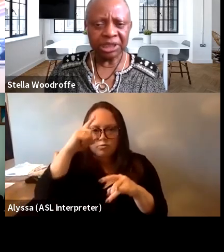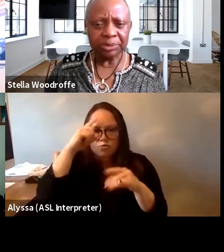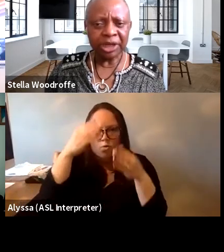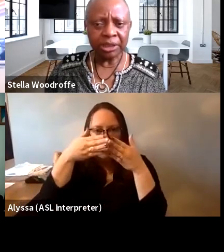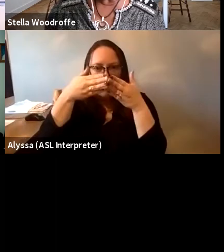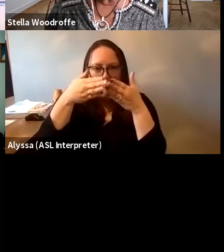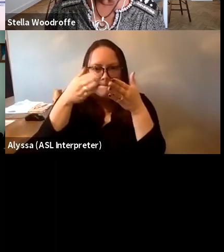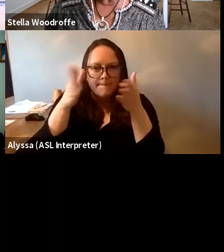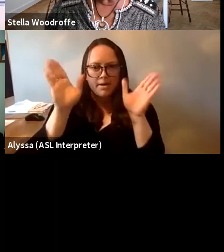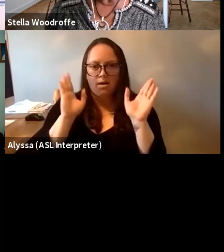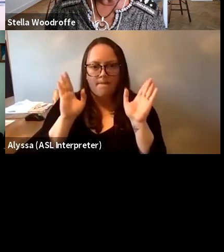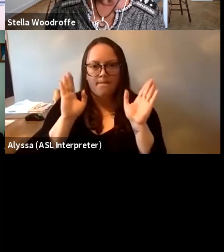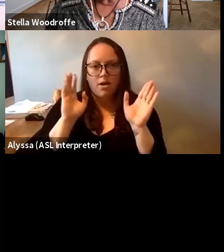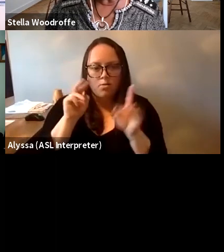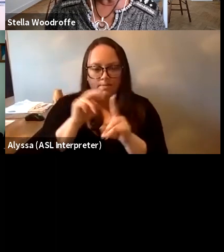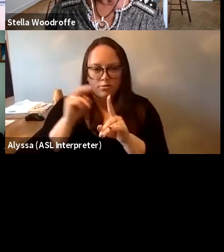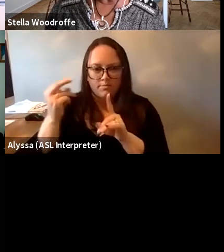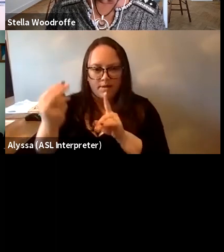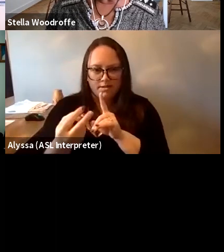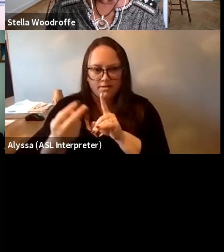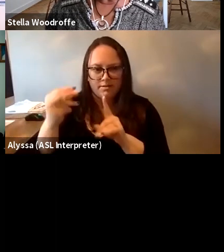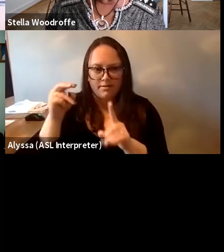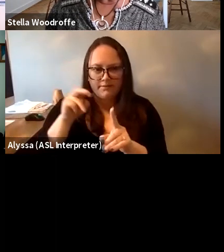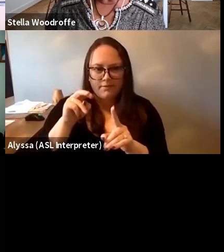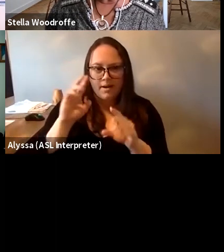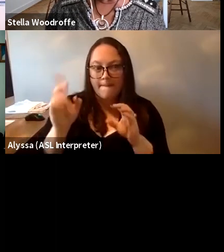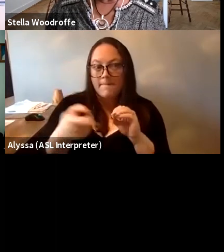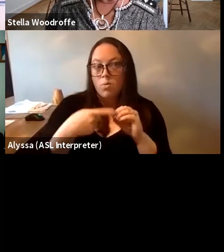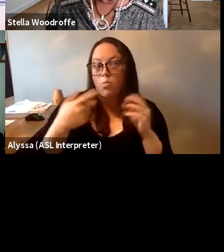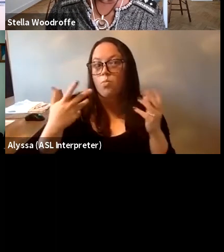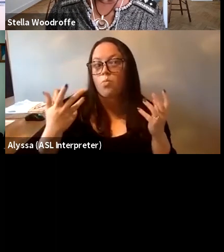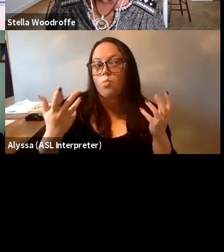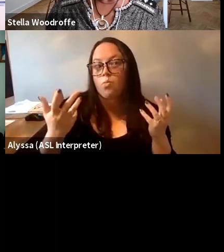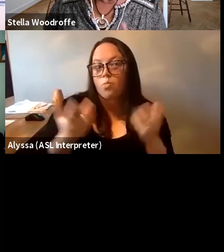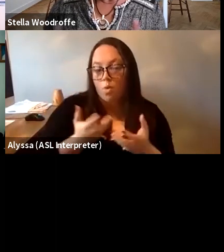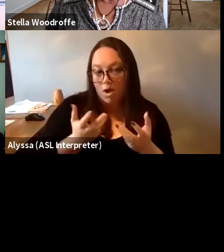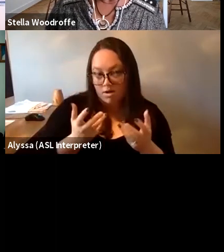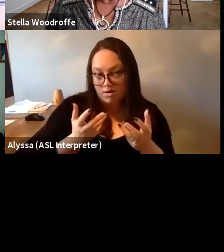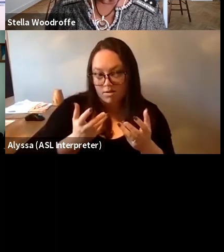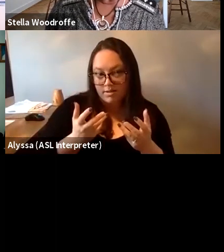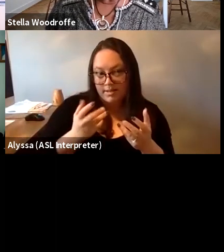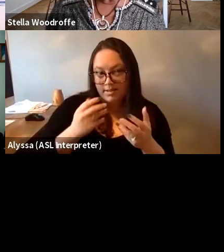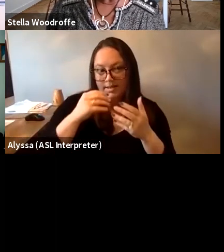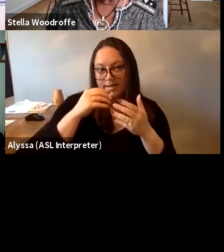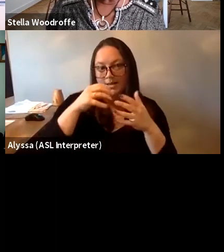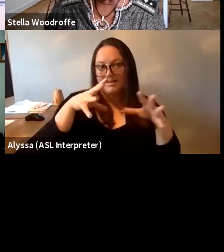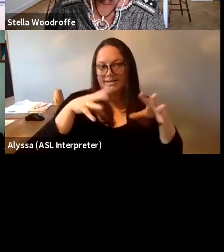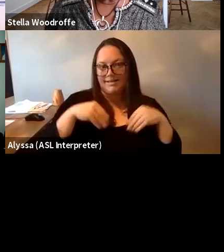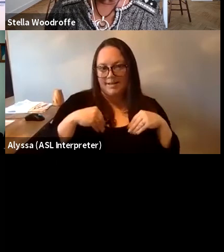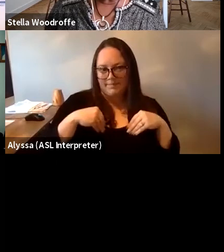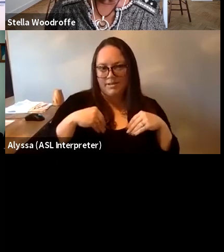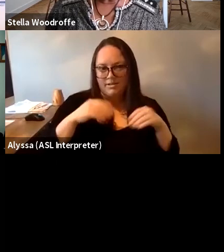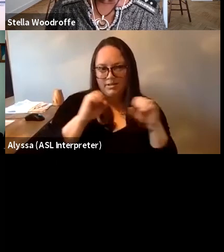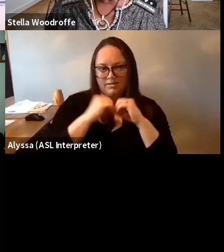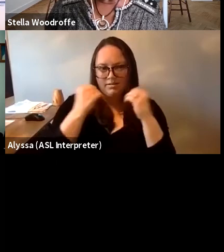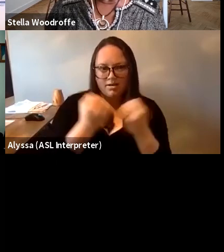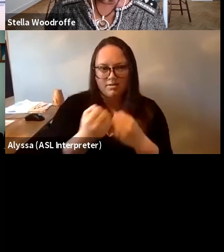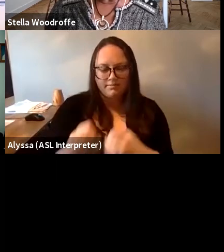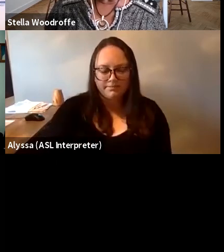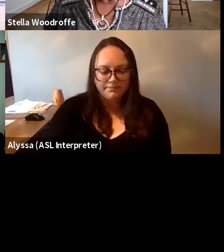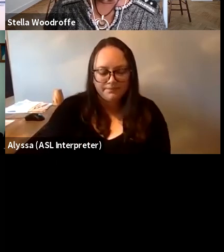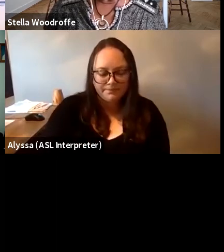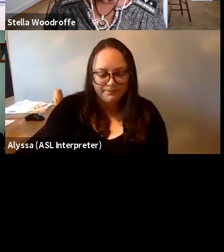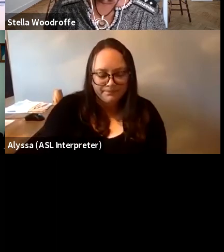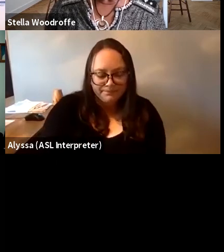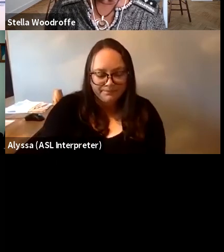perspective about what is accepted in society, we have